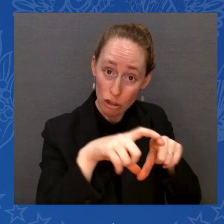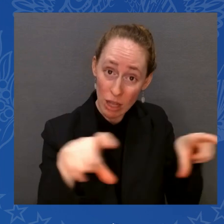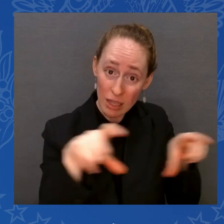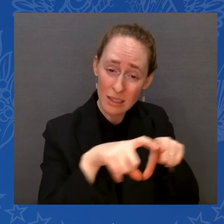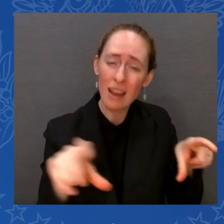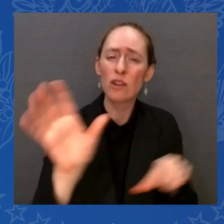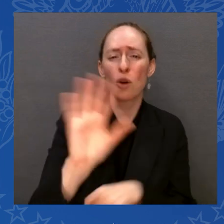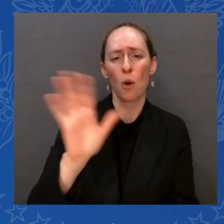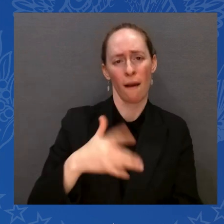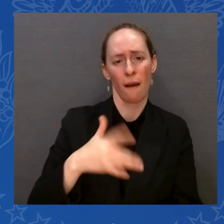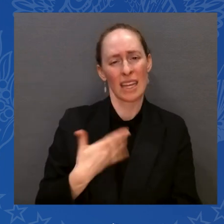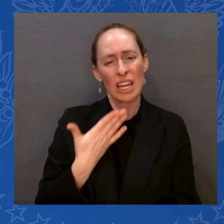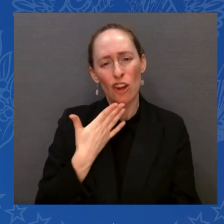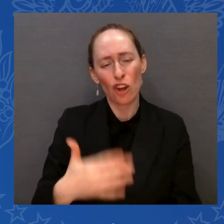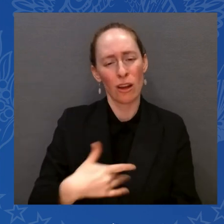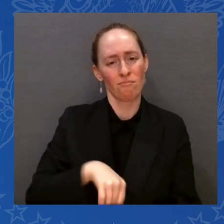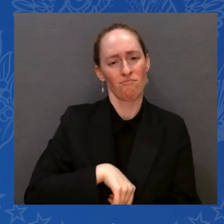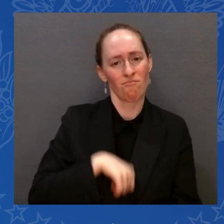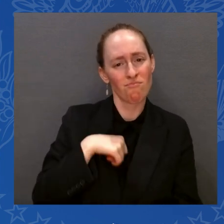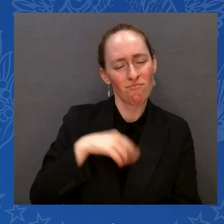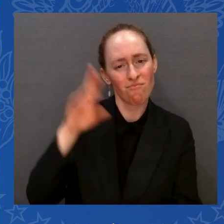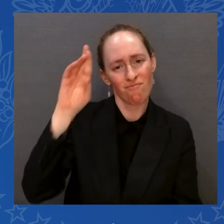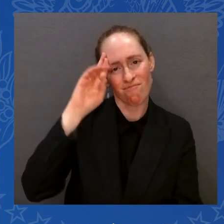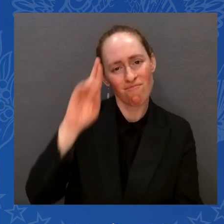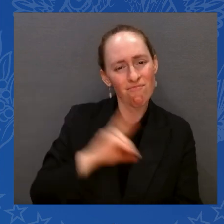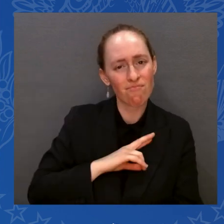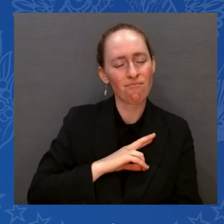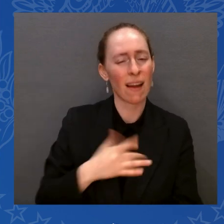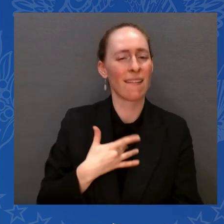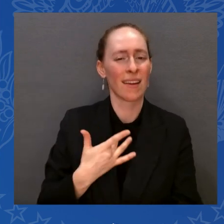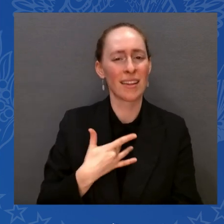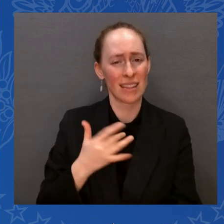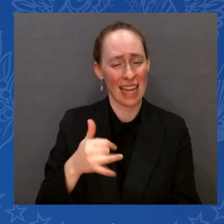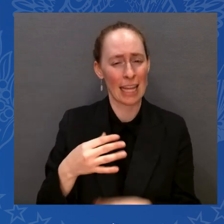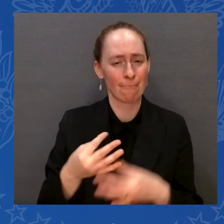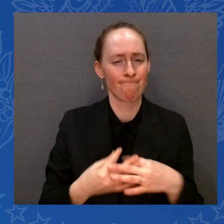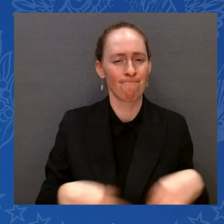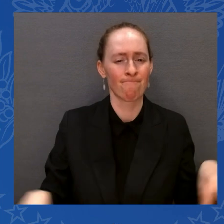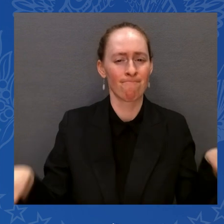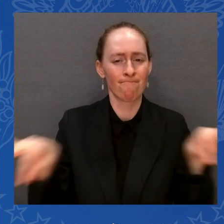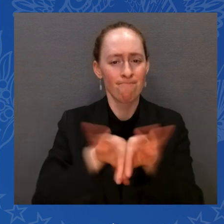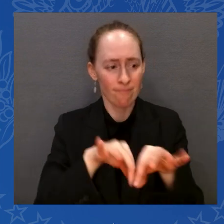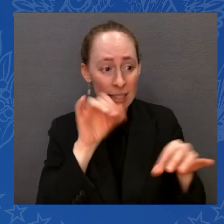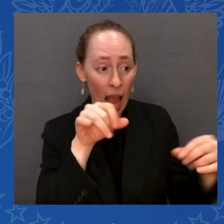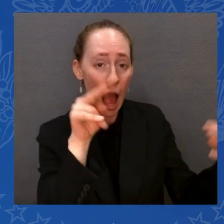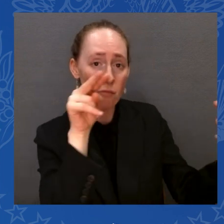It's about being able to look your kid in the eye and say, 'Honey, it's going to be okay,' and mean it."